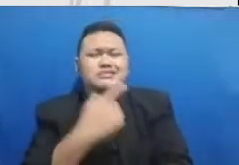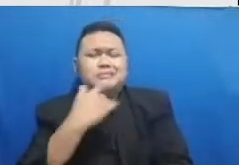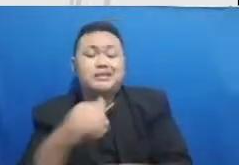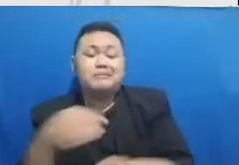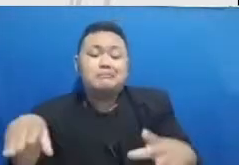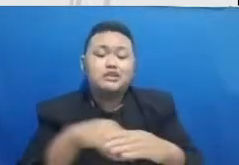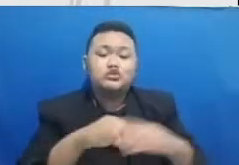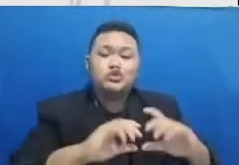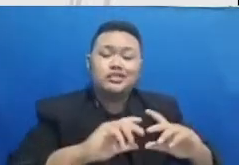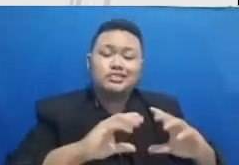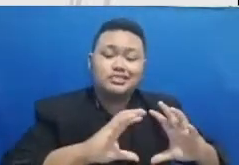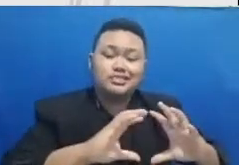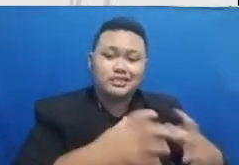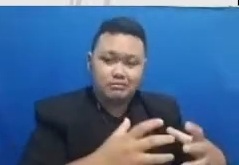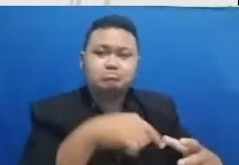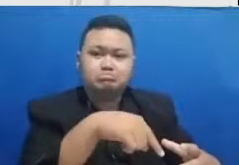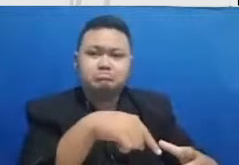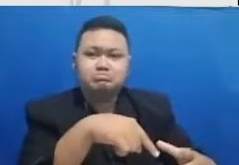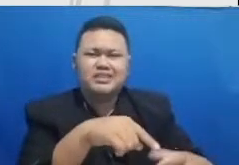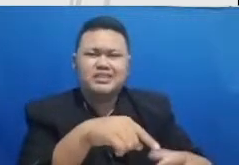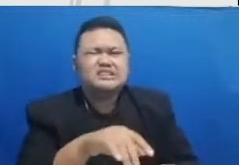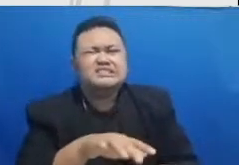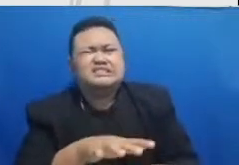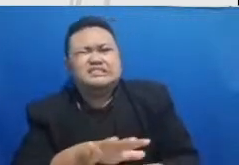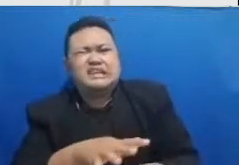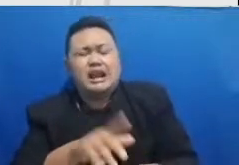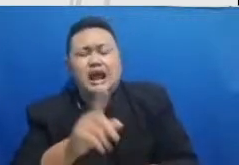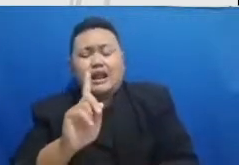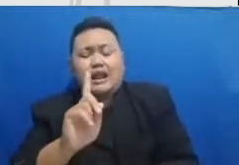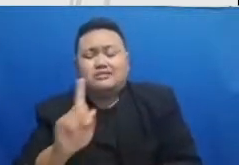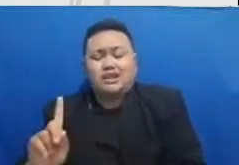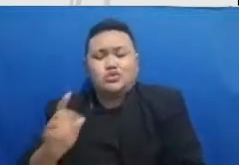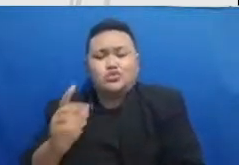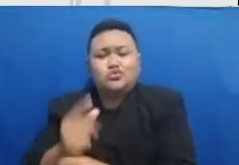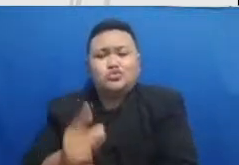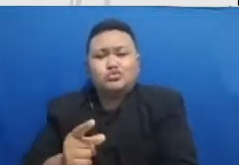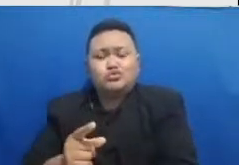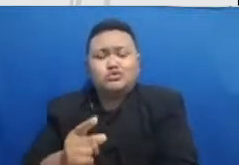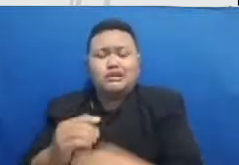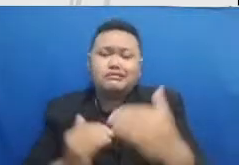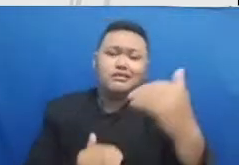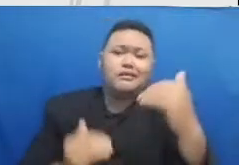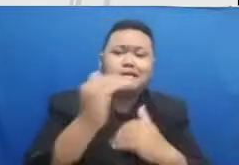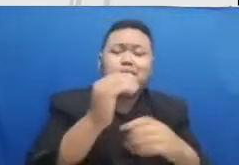rare for a school to have only one teacher who has achieved modifications while the others are still making